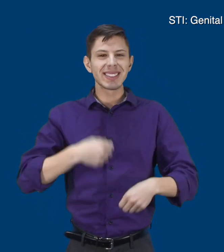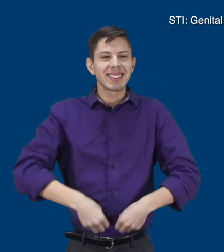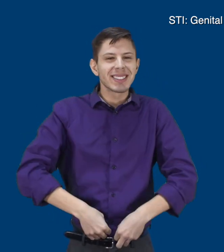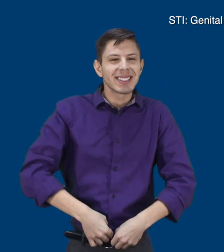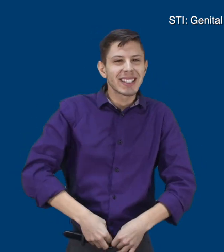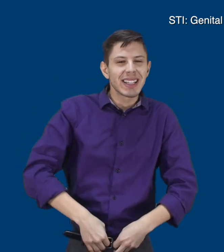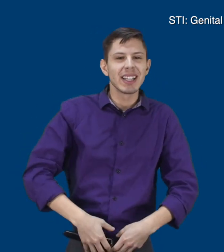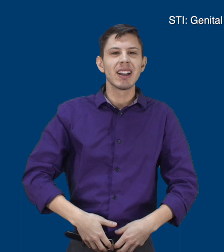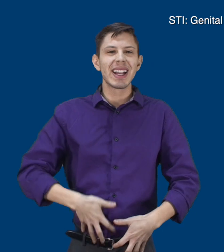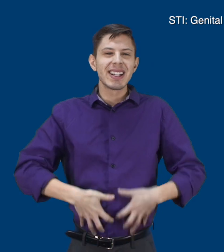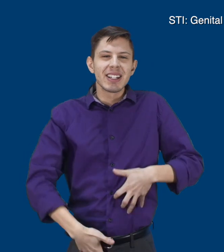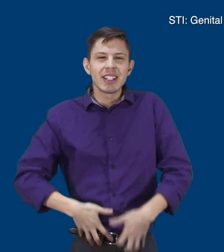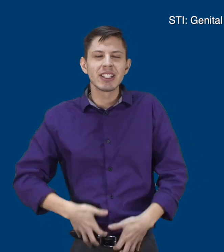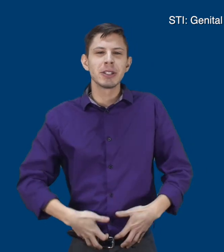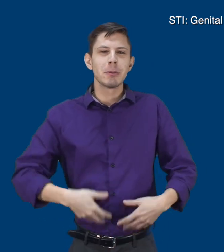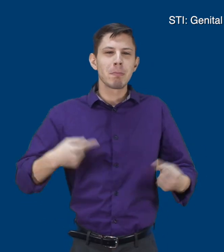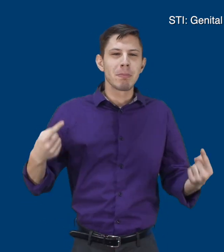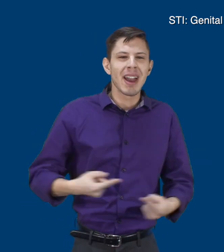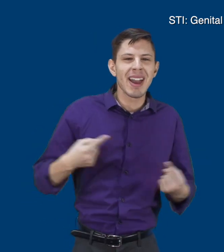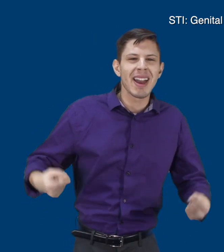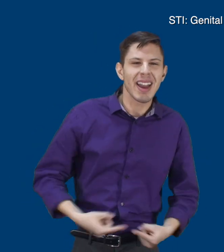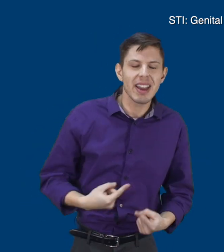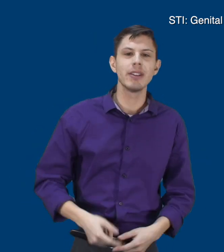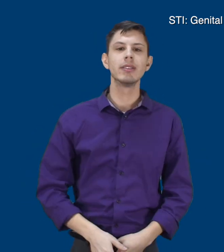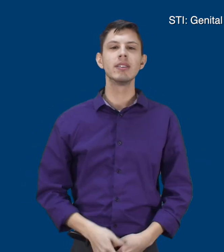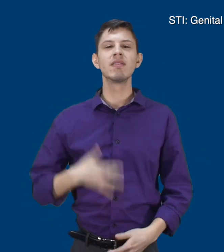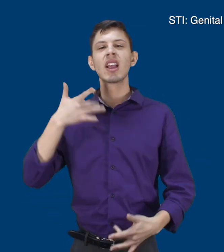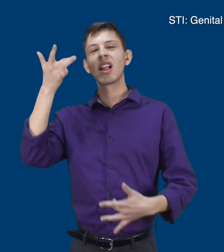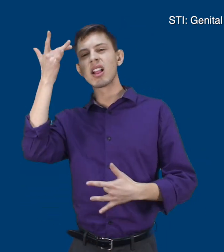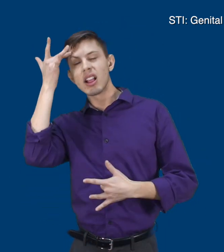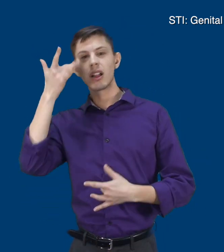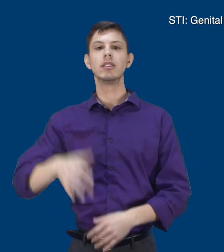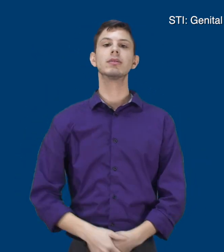such as tingling feeling, itchiness, or pain on genitals, or feeling ill.